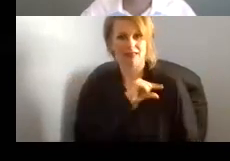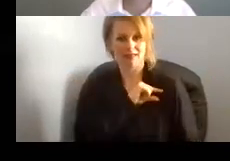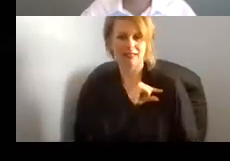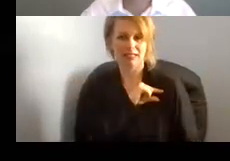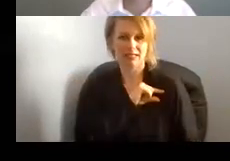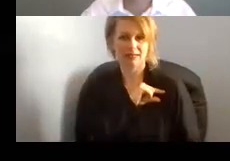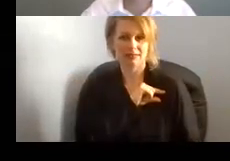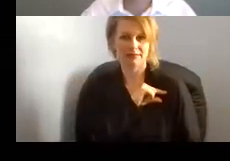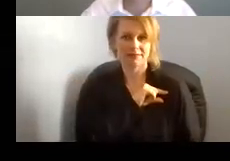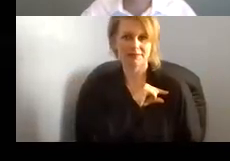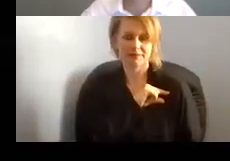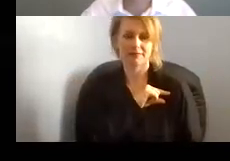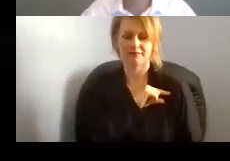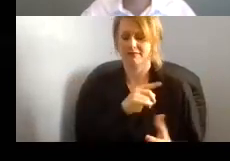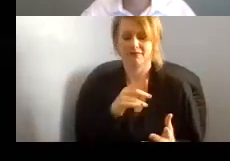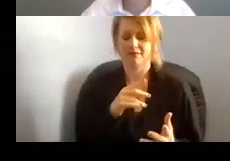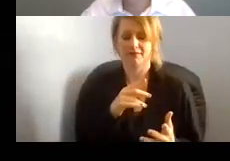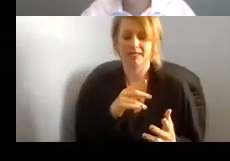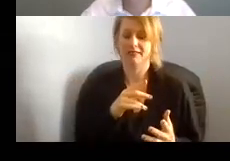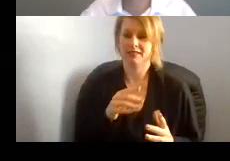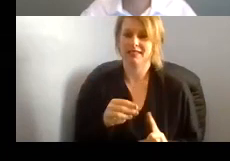by suicide of a parent. But it actually is enough for